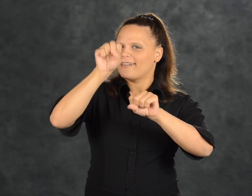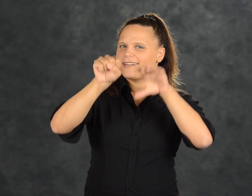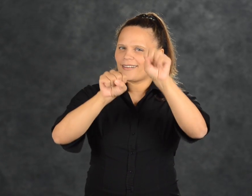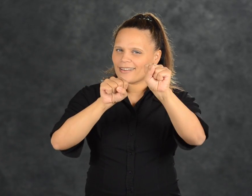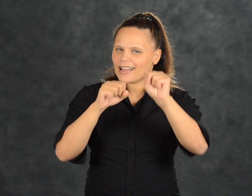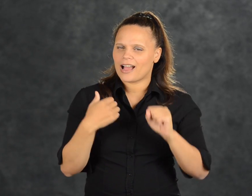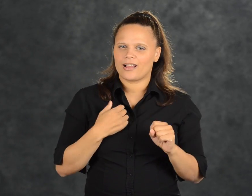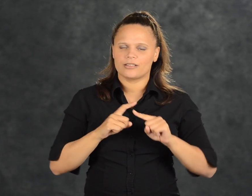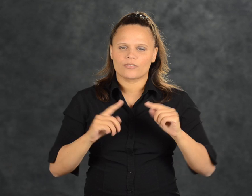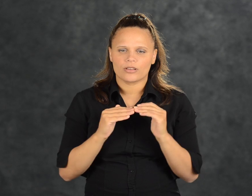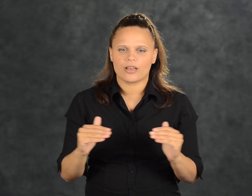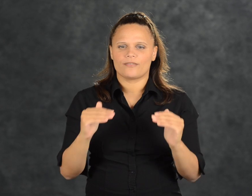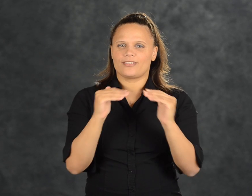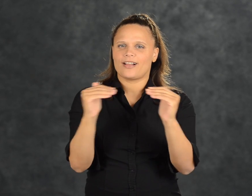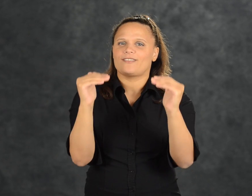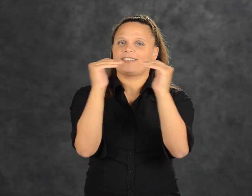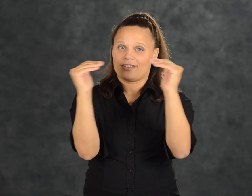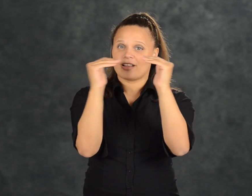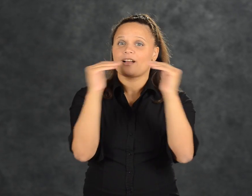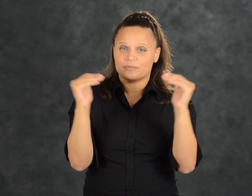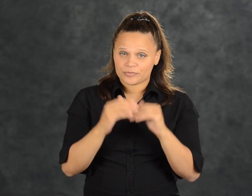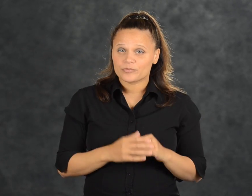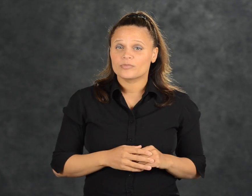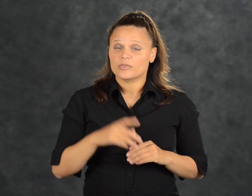Sometimes there are many levels.